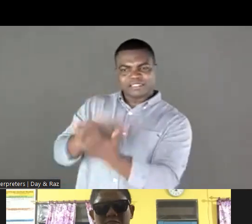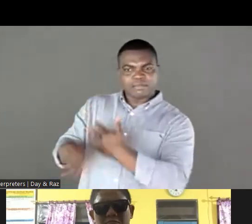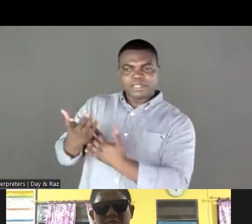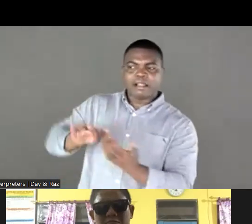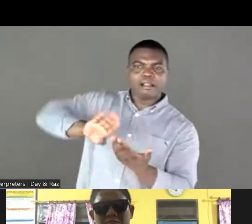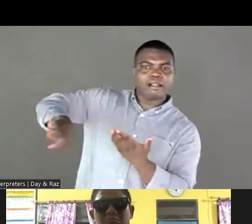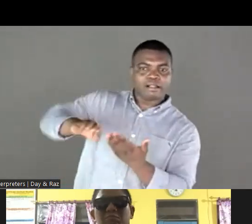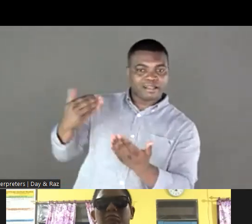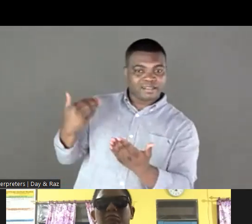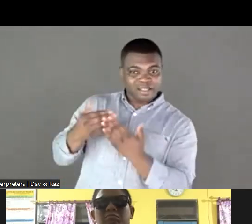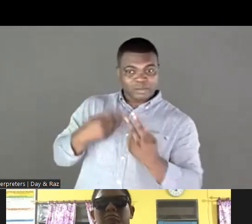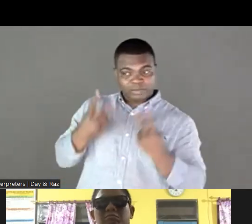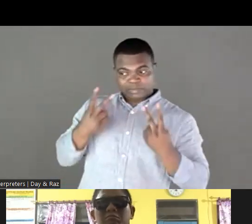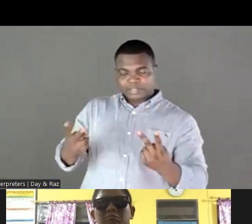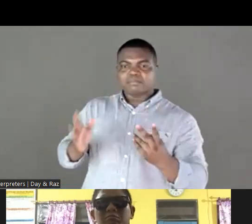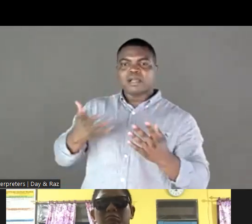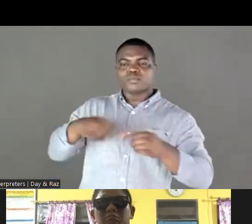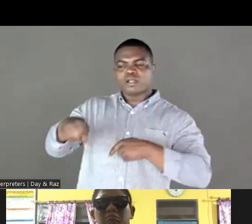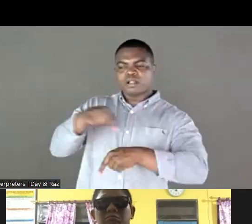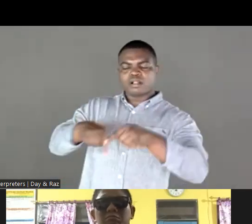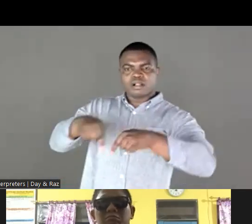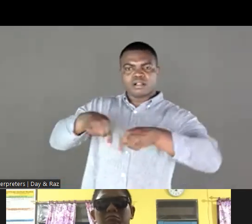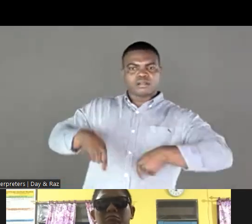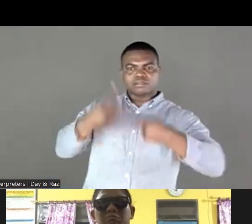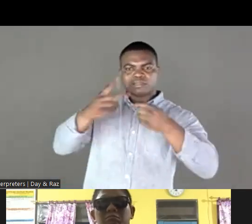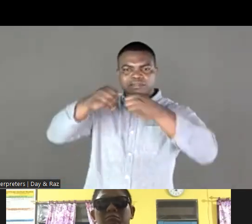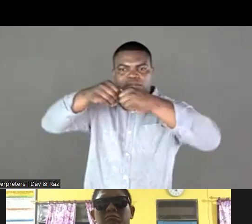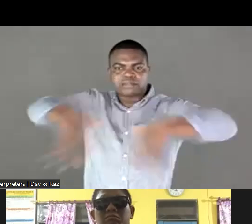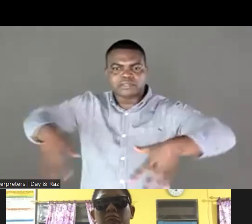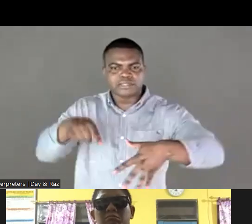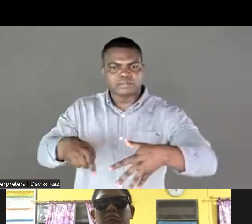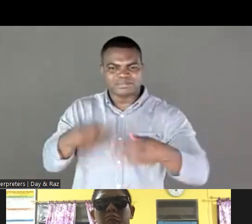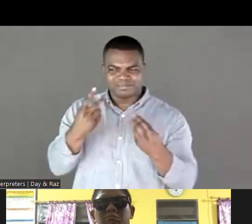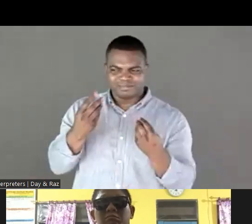the GLAAD network will be doing a second study, which we are starting this year